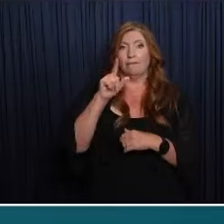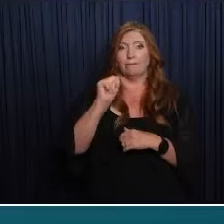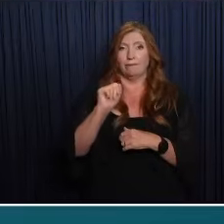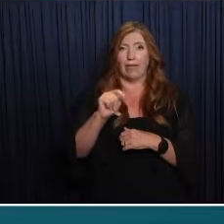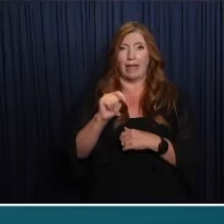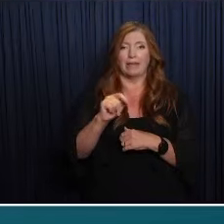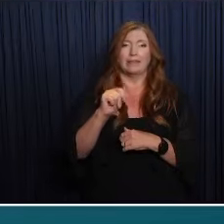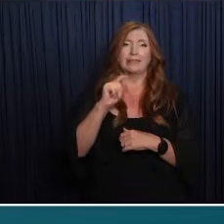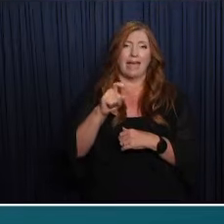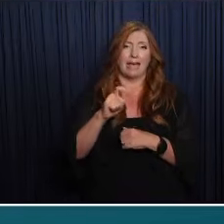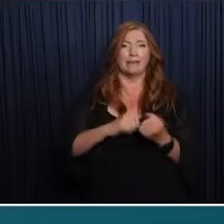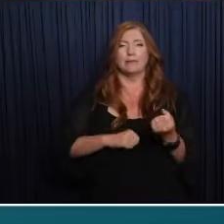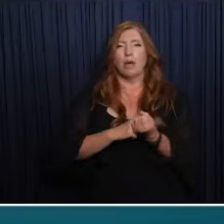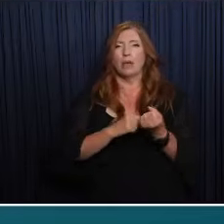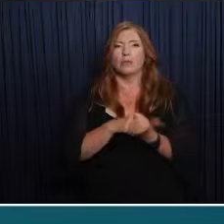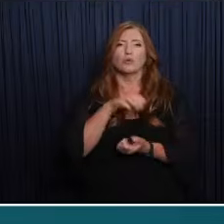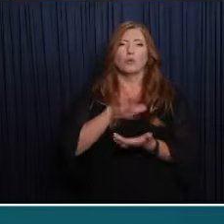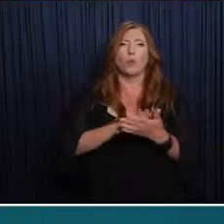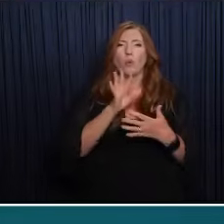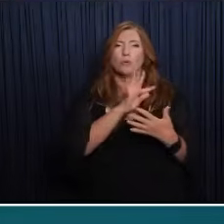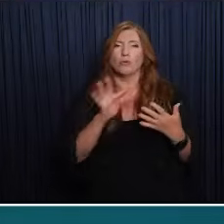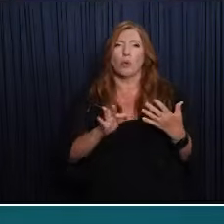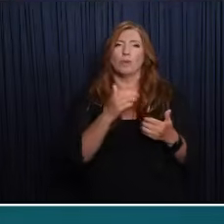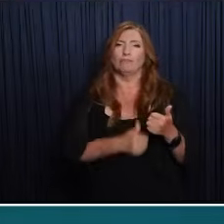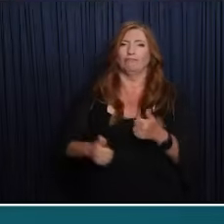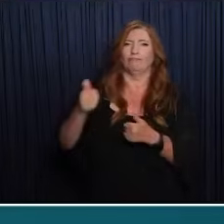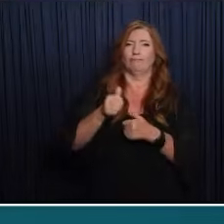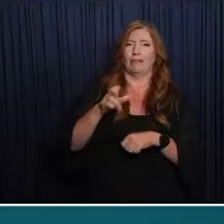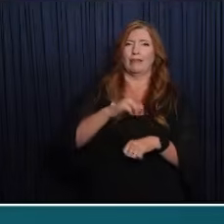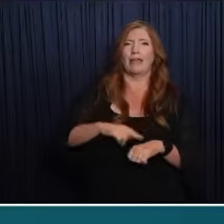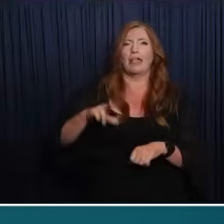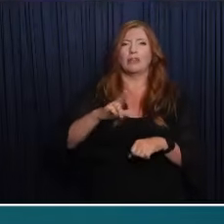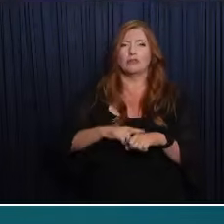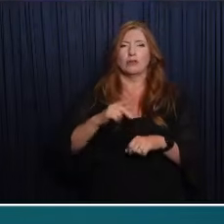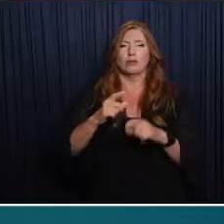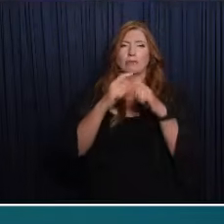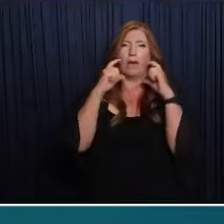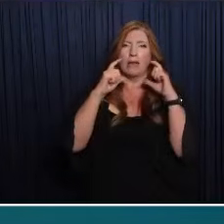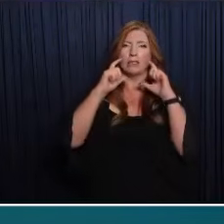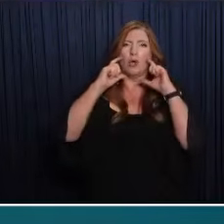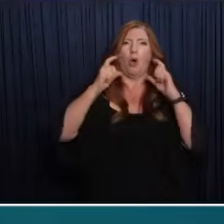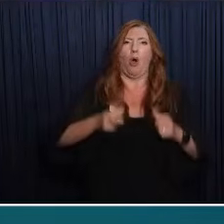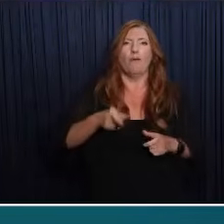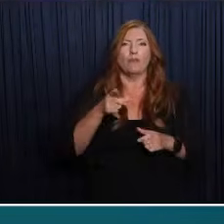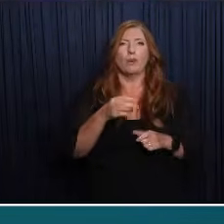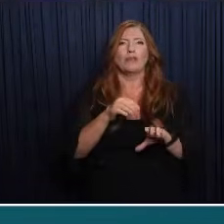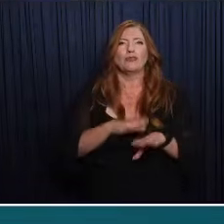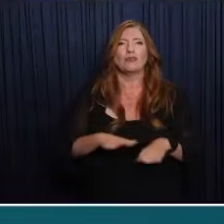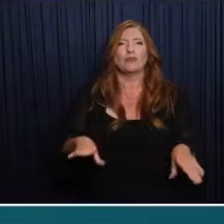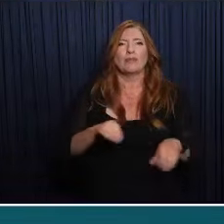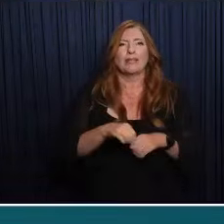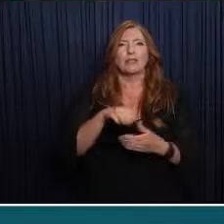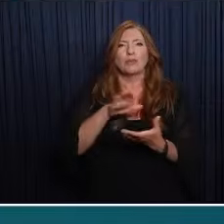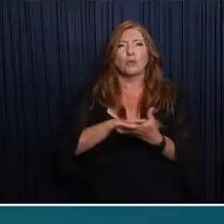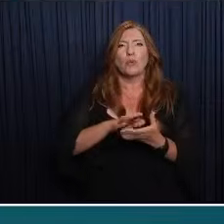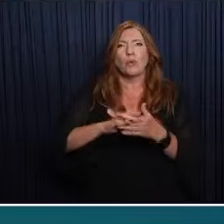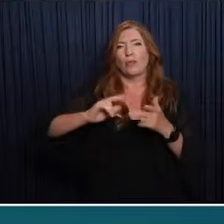GROUND RUNNING IN D.C. I GOT A FLAT TAX SPONSORED FOR